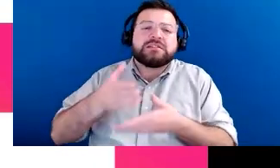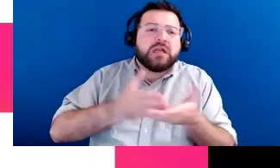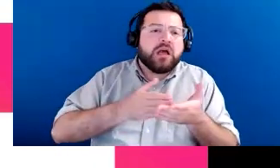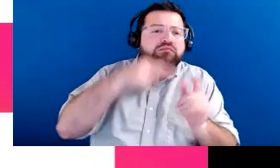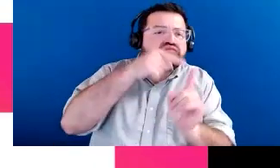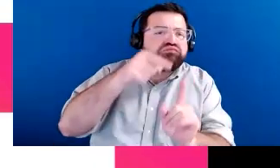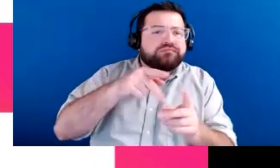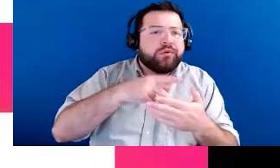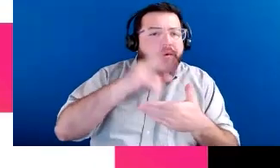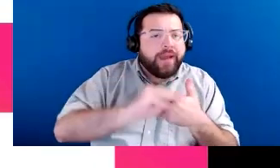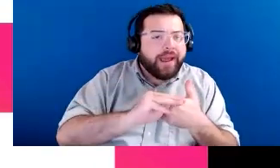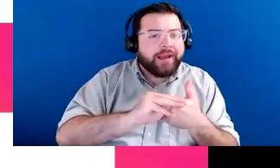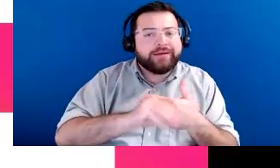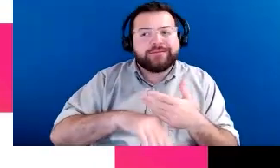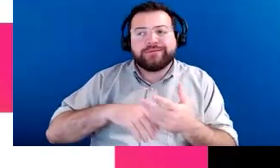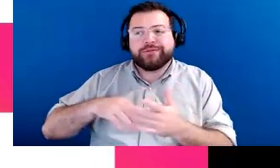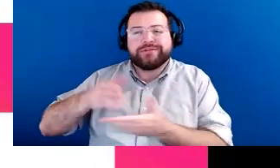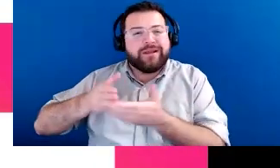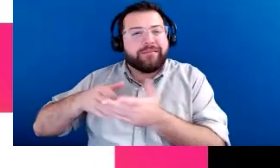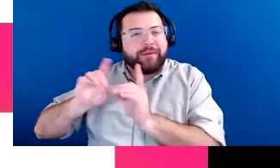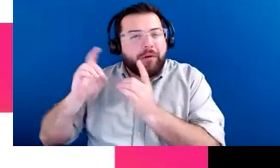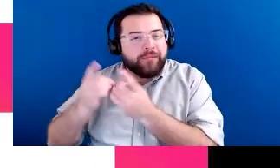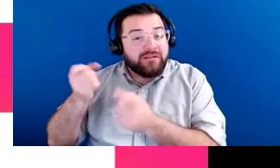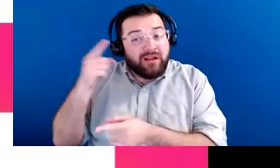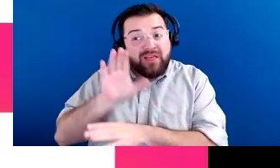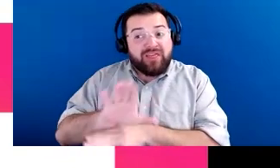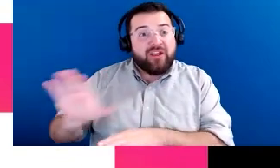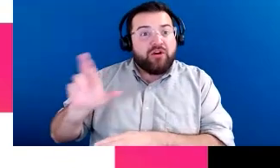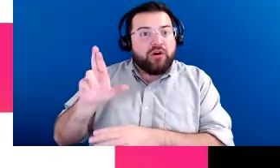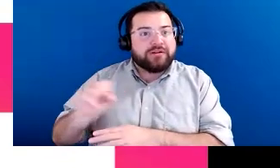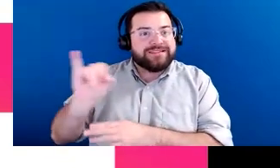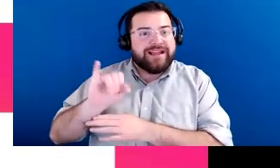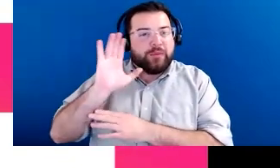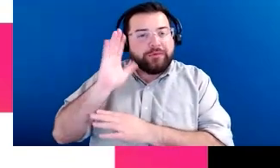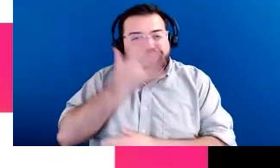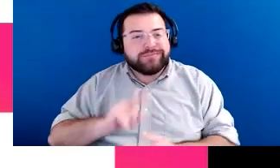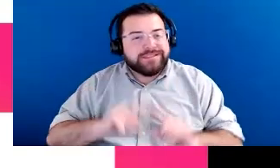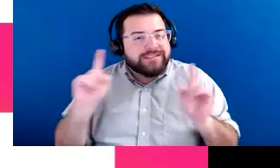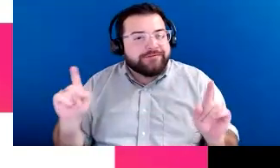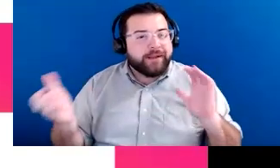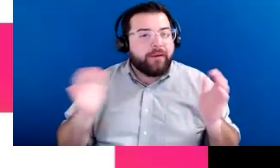or specific departments, their RSI is going to look a little bit different than in other departments.